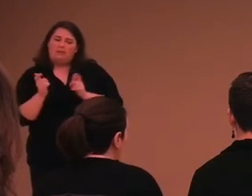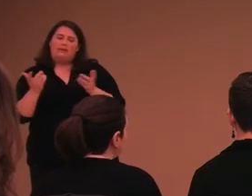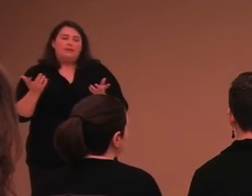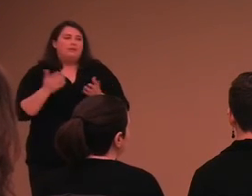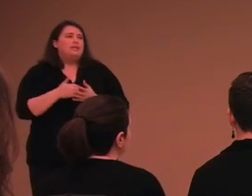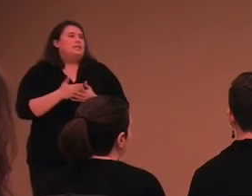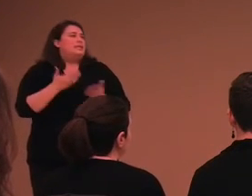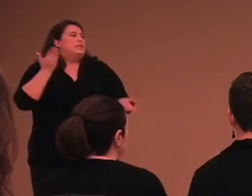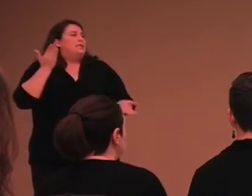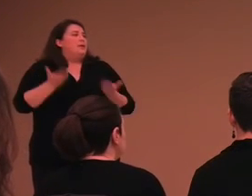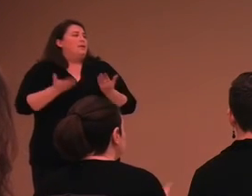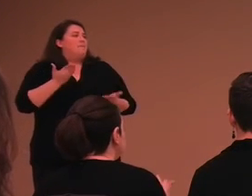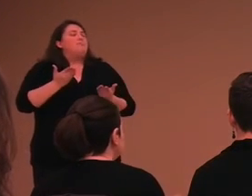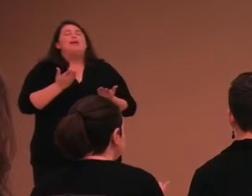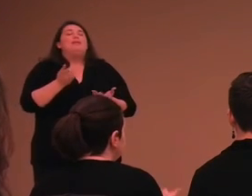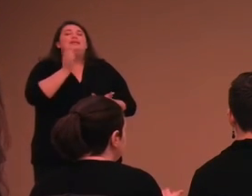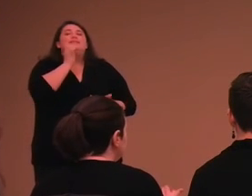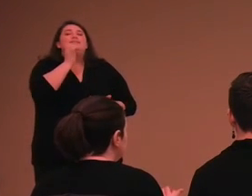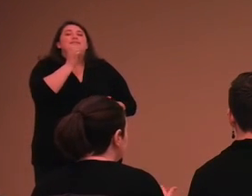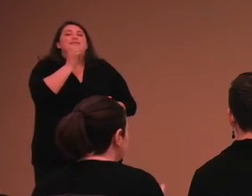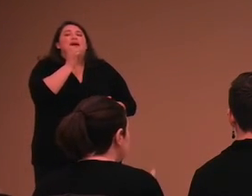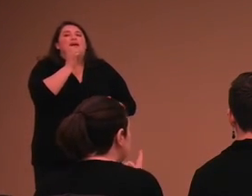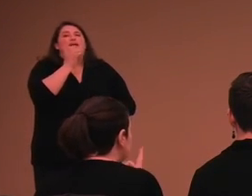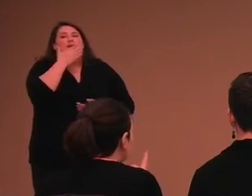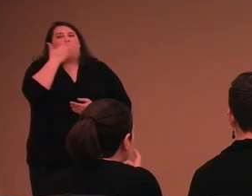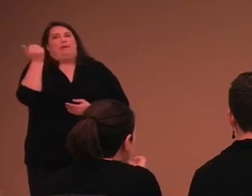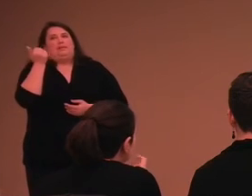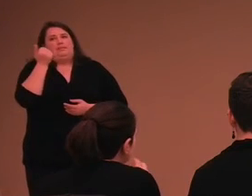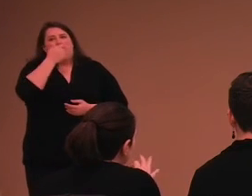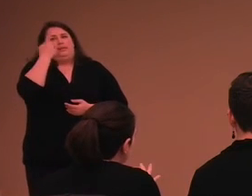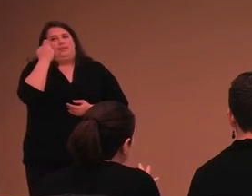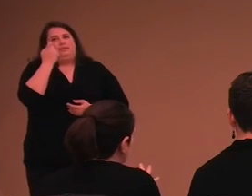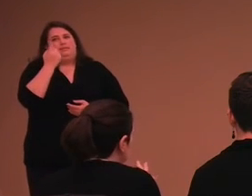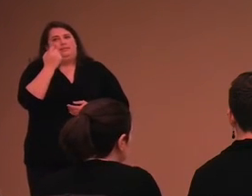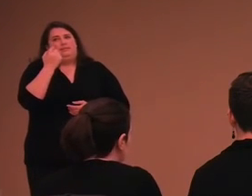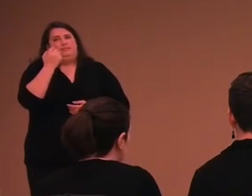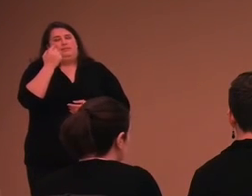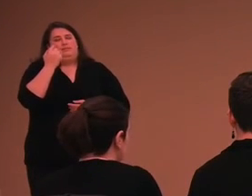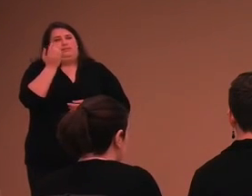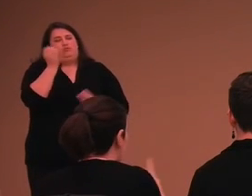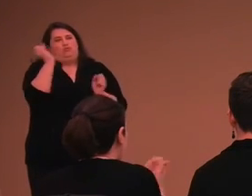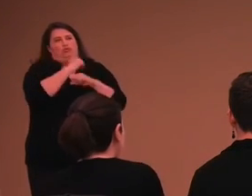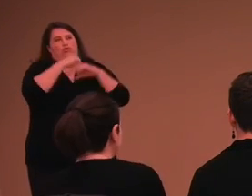Maybe it's not the ideal version because in the ideal place everything would be accessible all the time